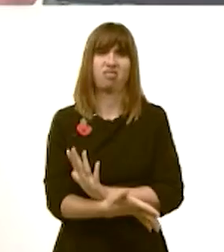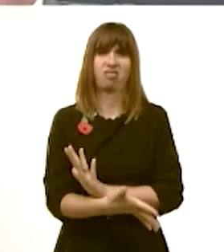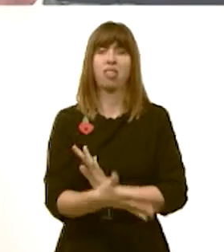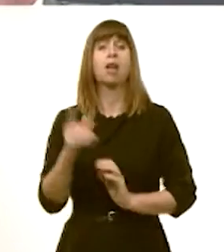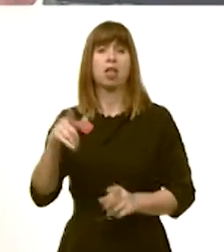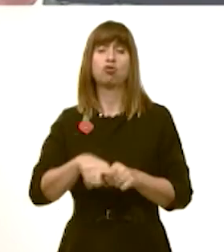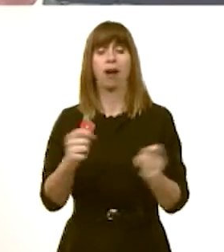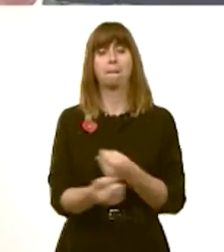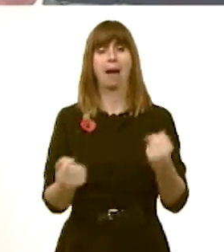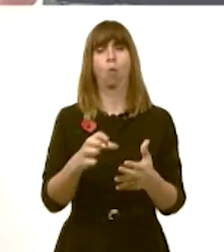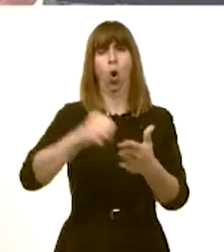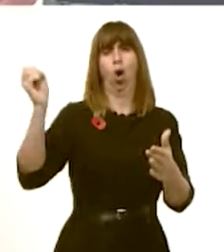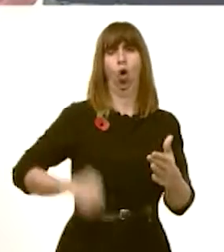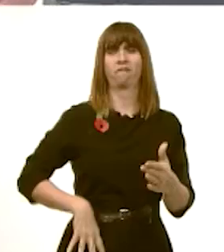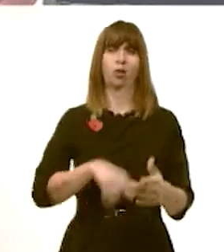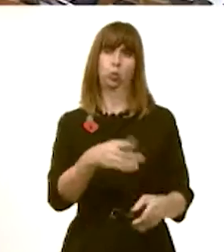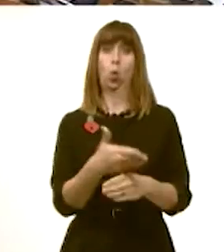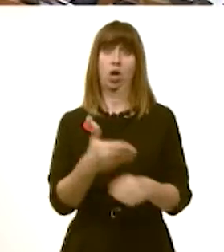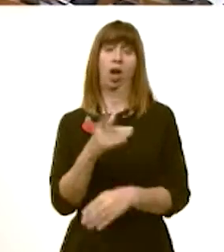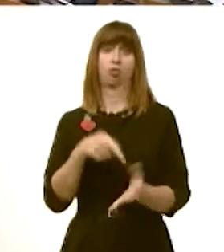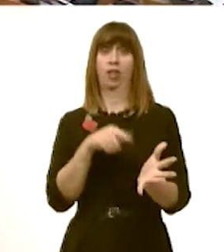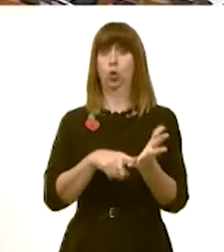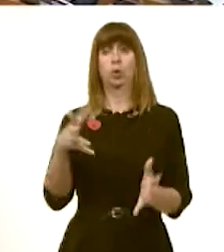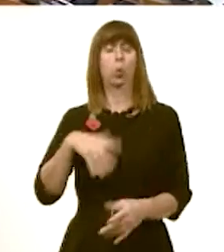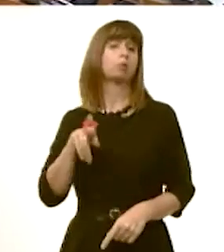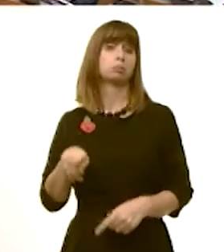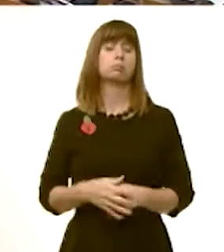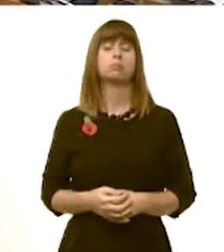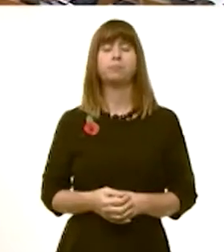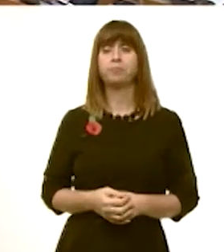Bethan Jenkins: First Minister, I wanted to come in on that issue because I have been